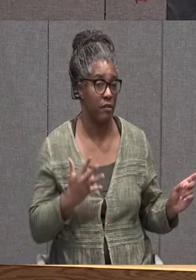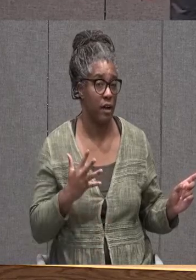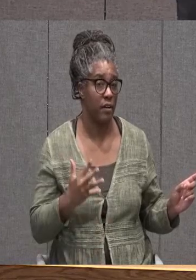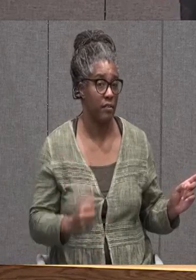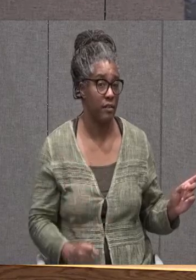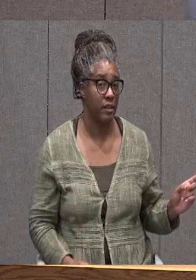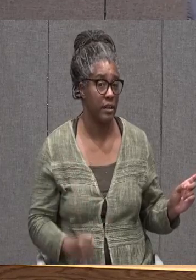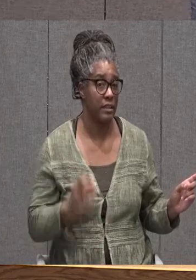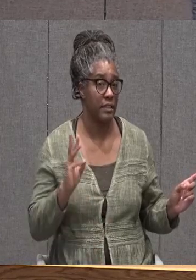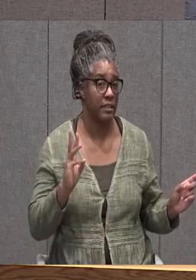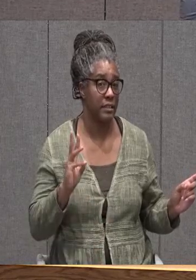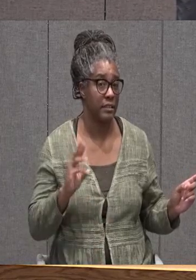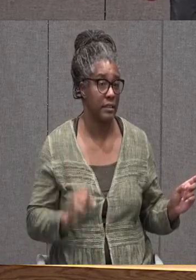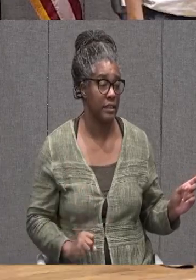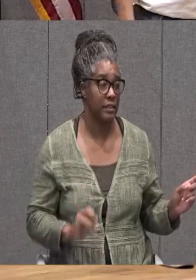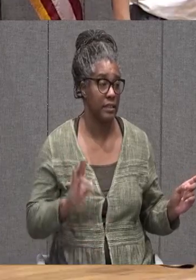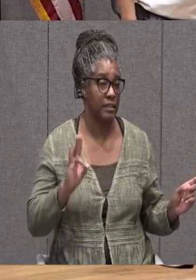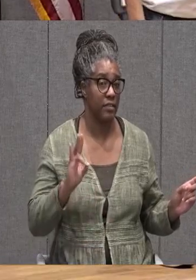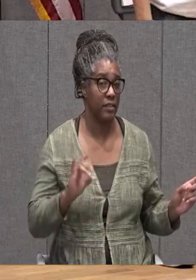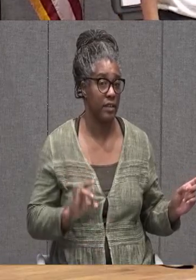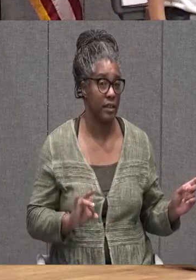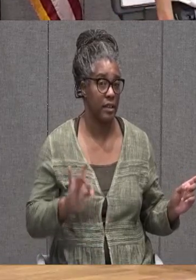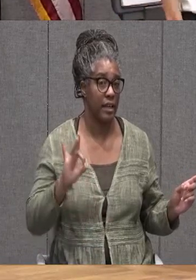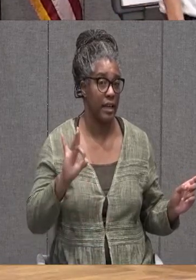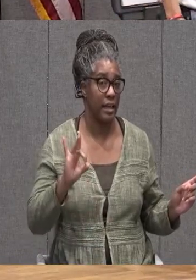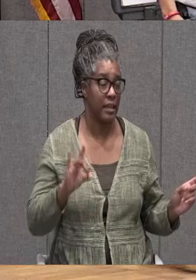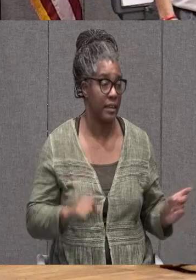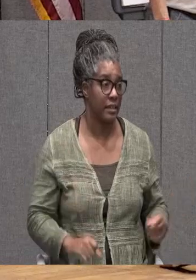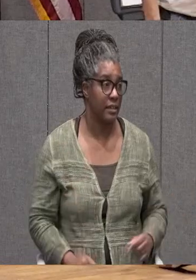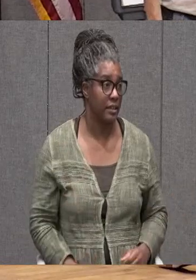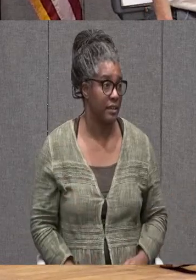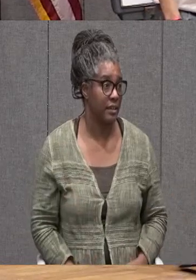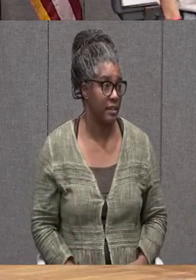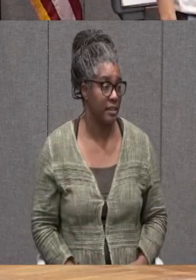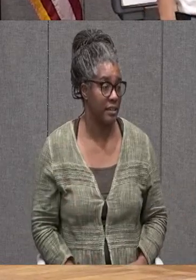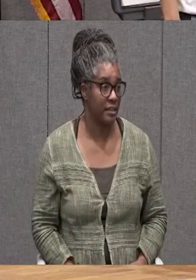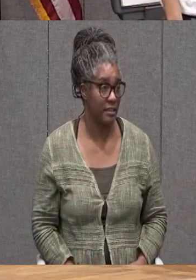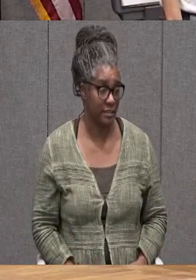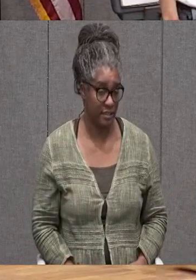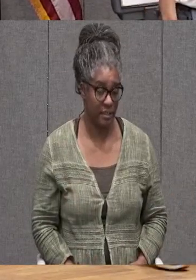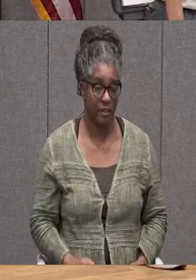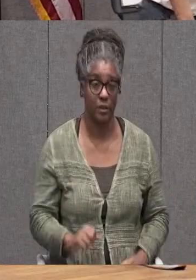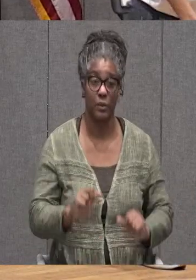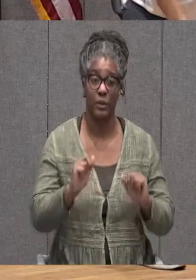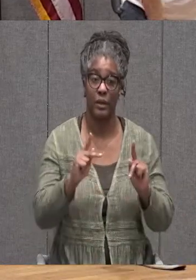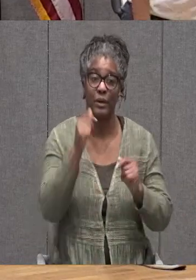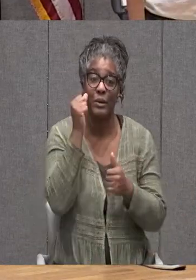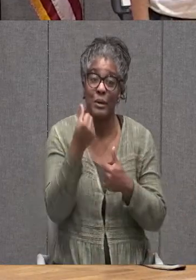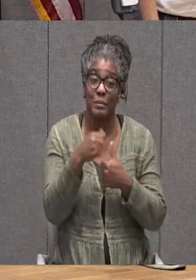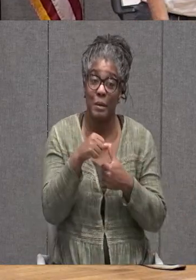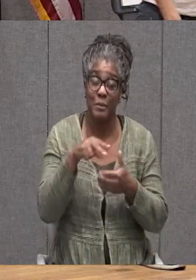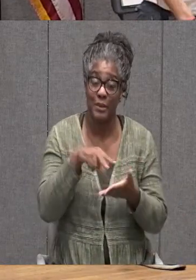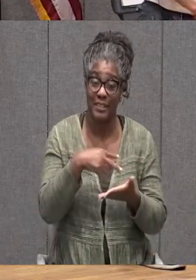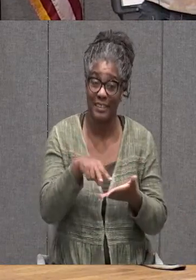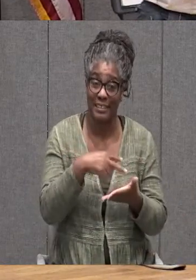five, six, seven, eight, all right. So remember we're dancing, so while we're dancing,